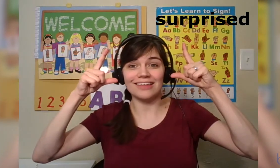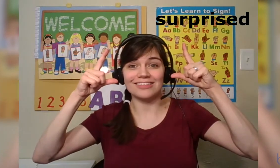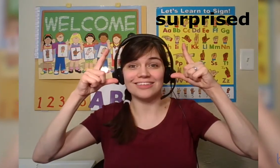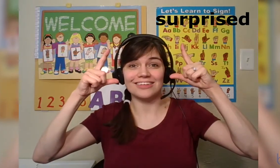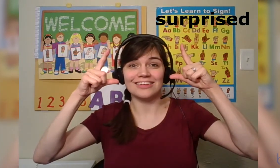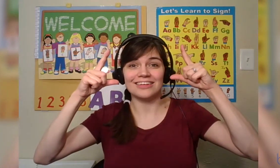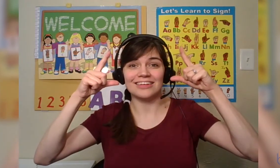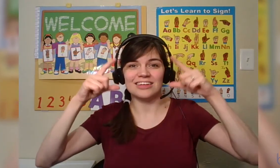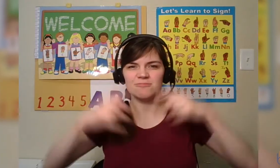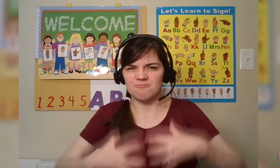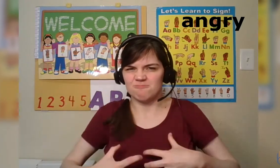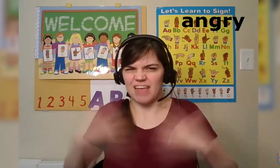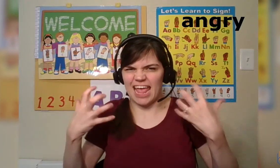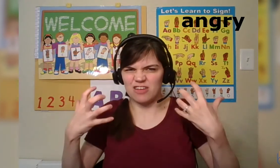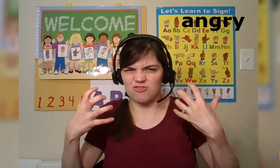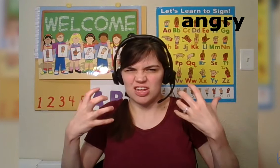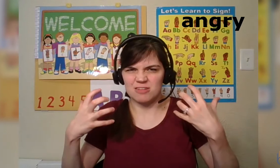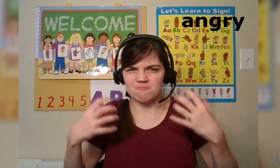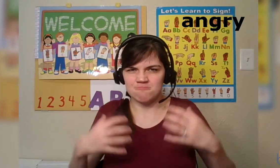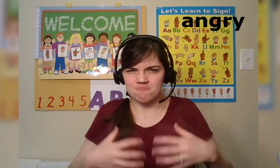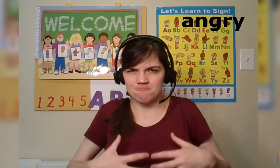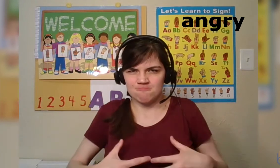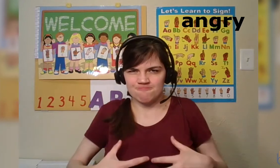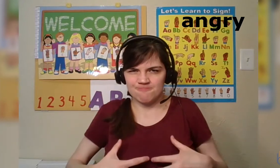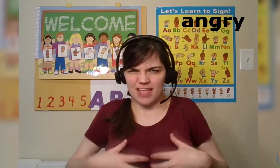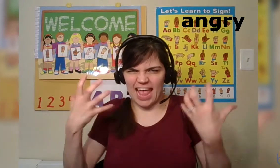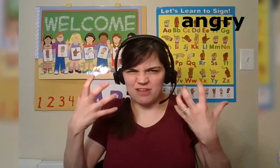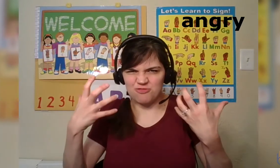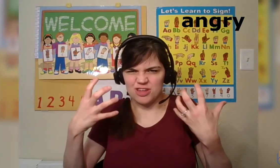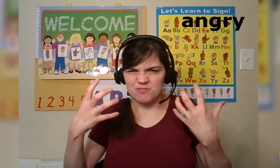Angry. Angry.